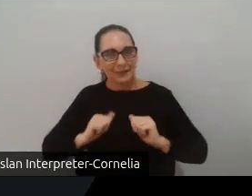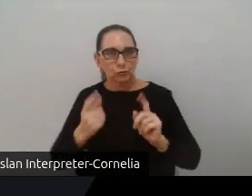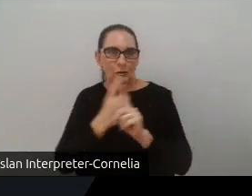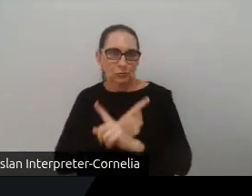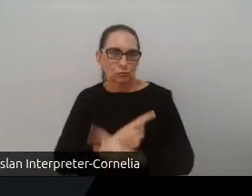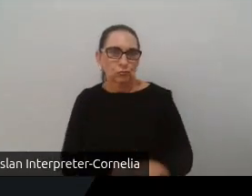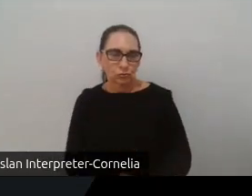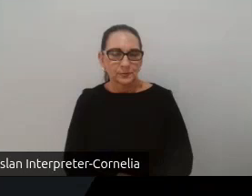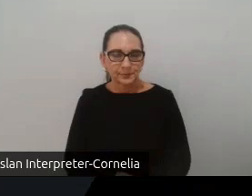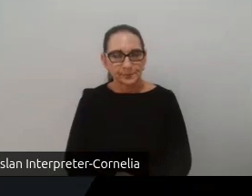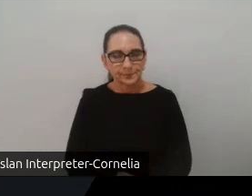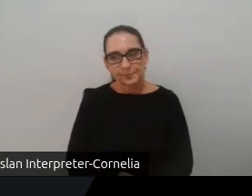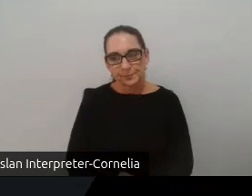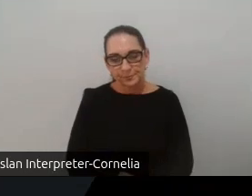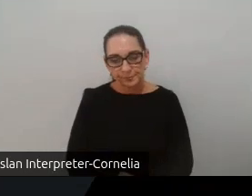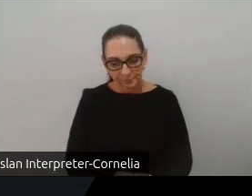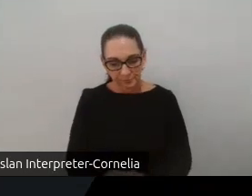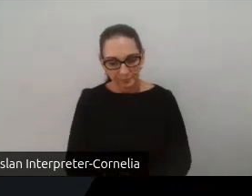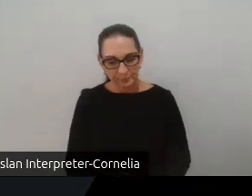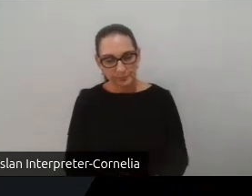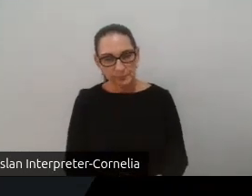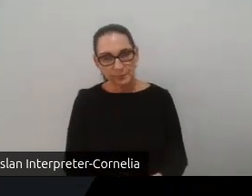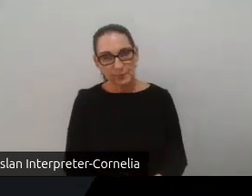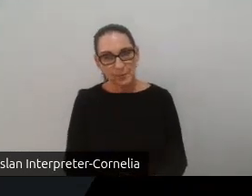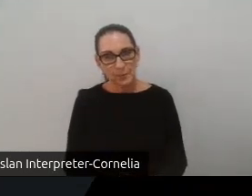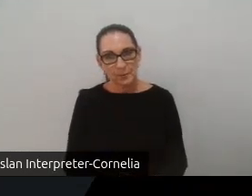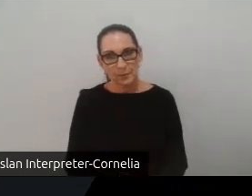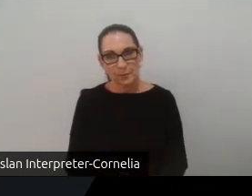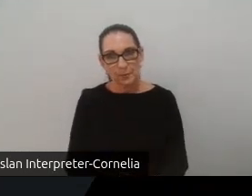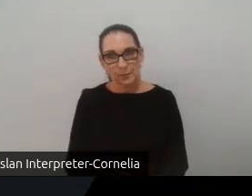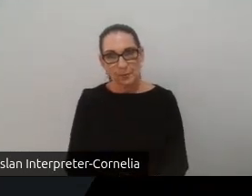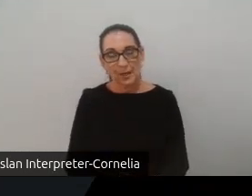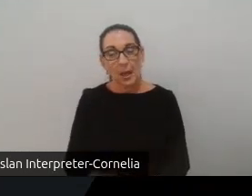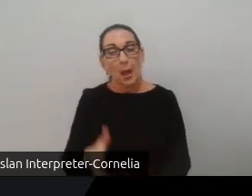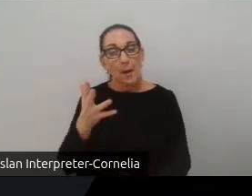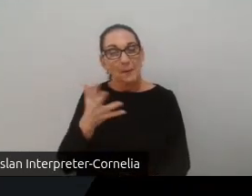So this is where we're looking at when it comes to breaches and criminal history. So when the